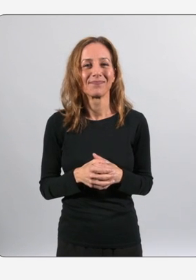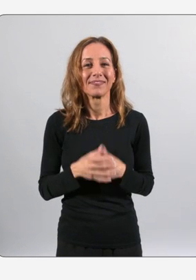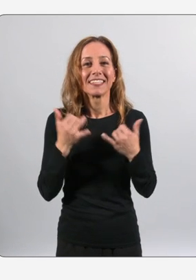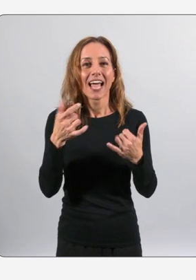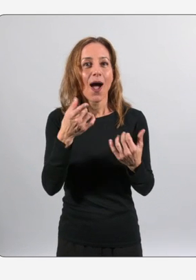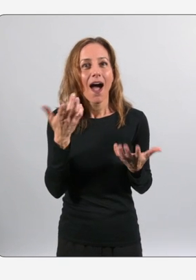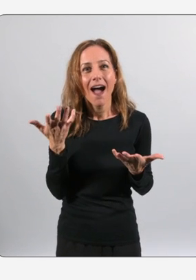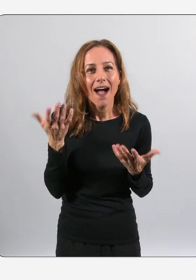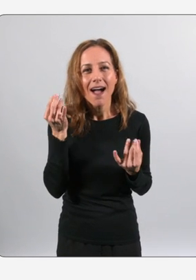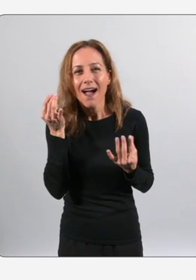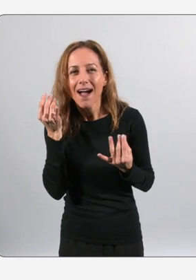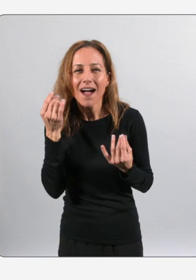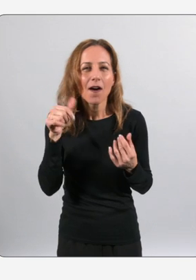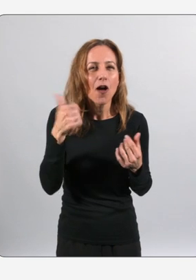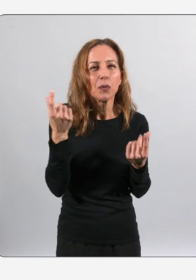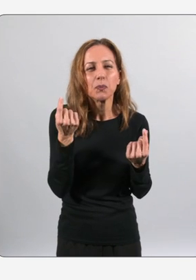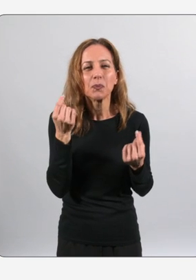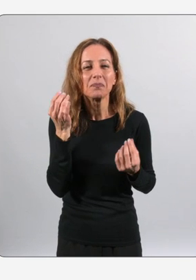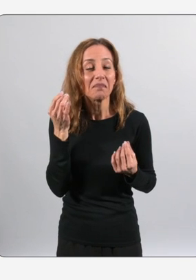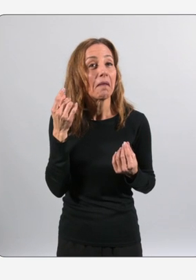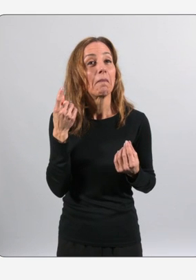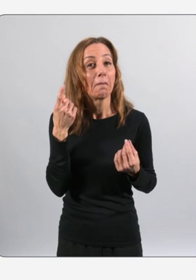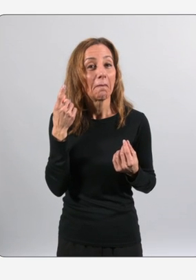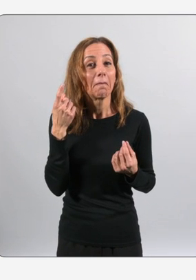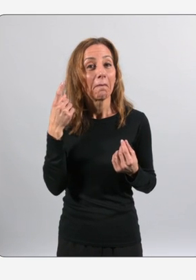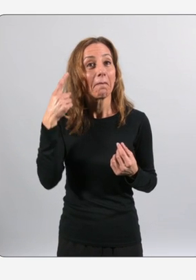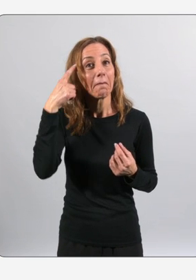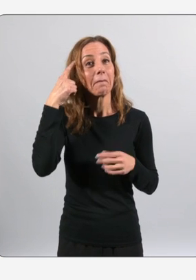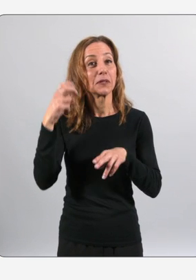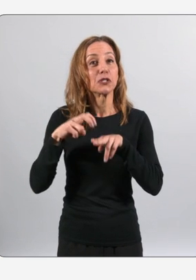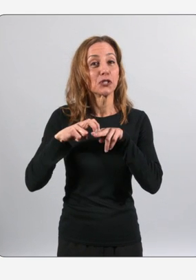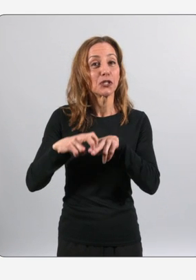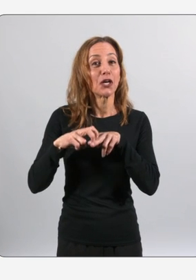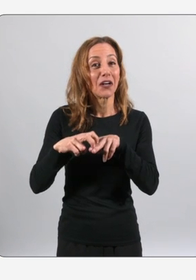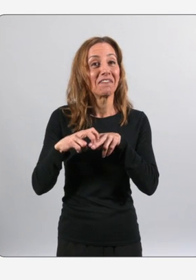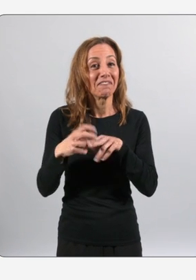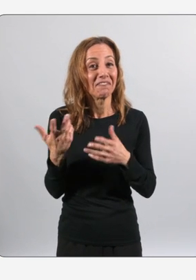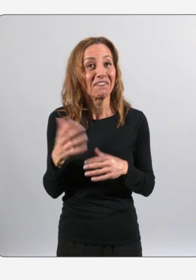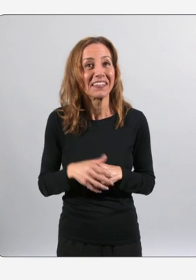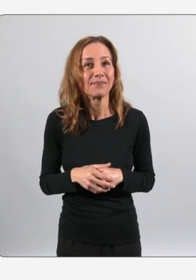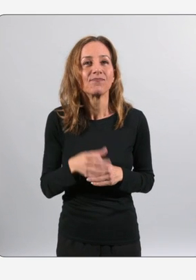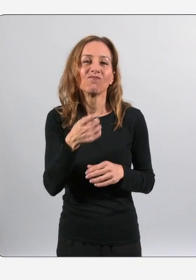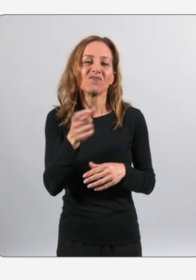Let's say you want to take them surfing. So you ask, is it easy for them to learn surfing?